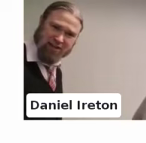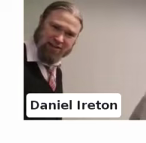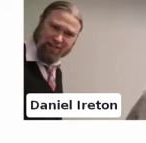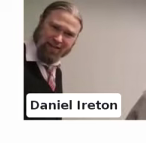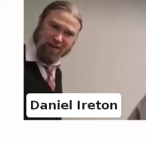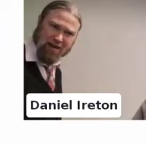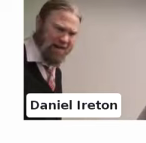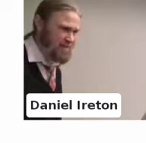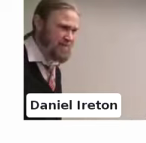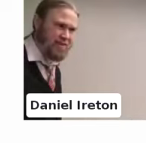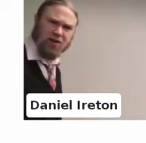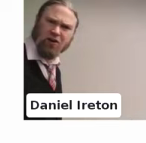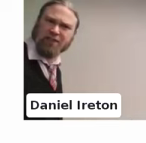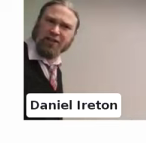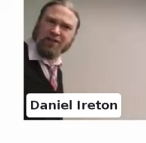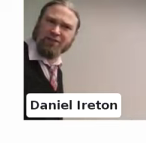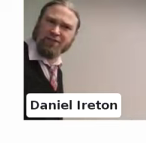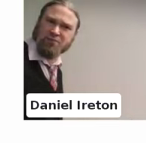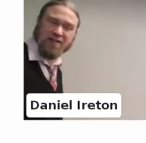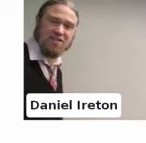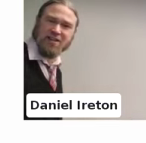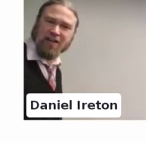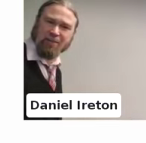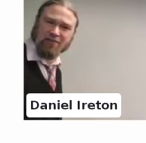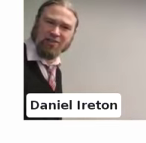And we can also, well we have it on our slides as well our contact info.